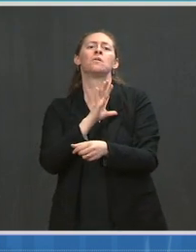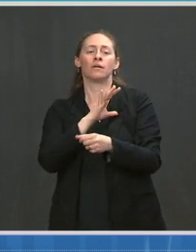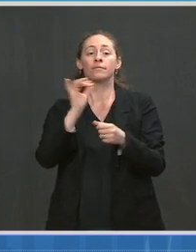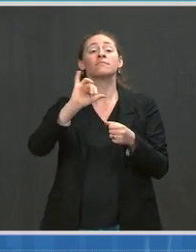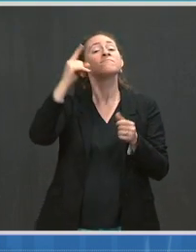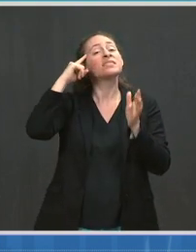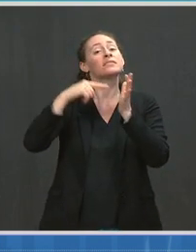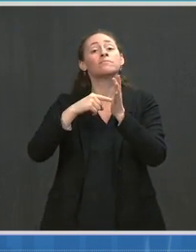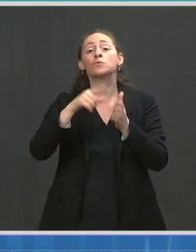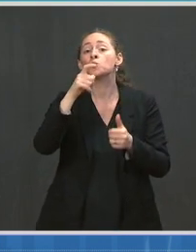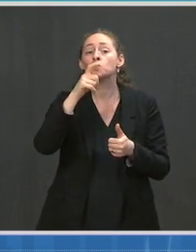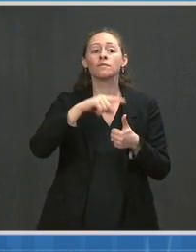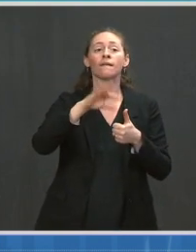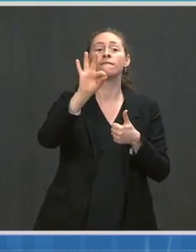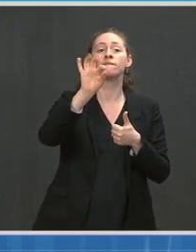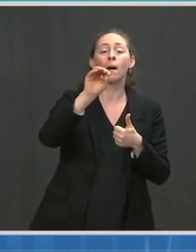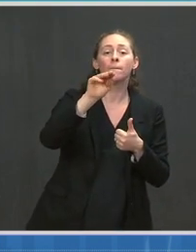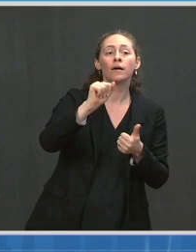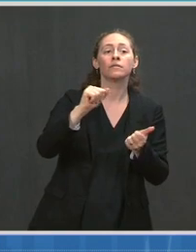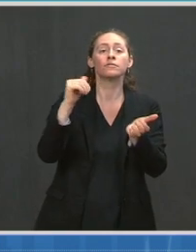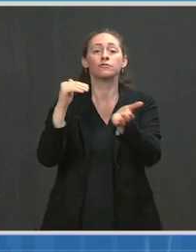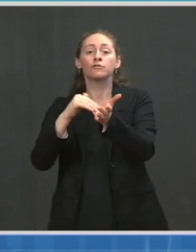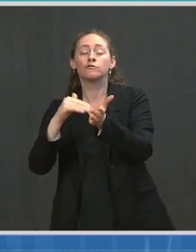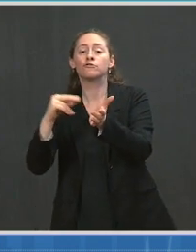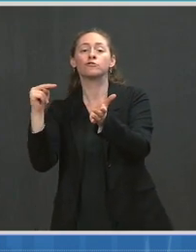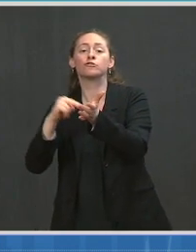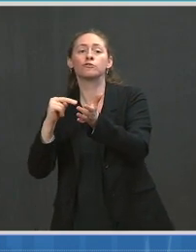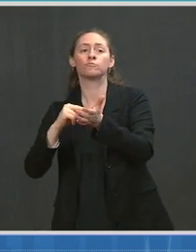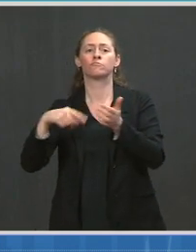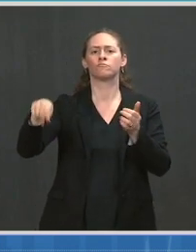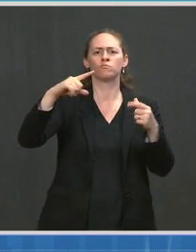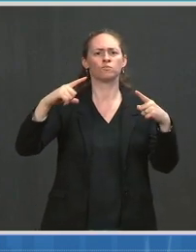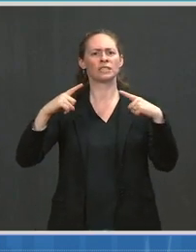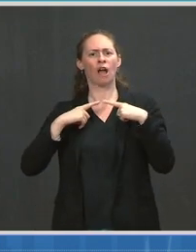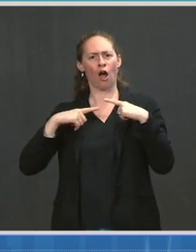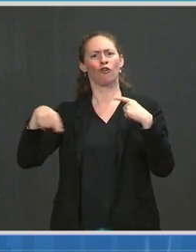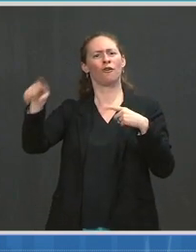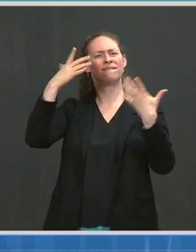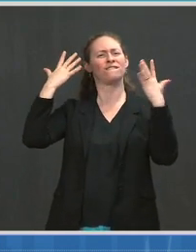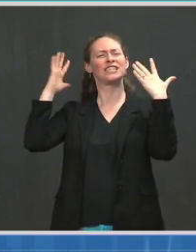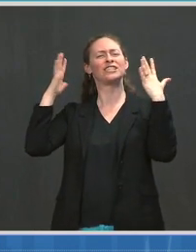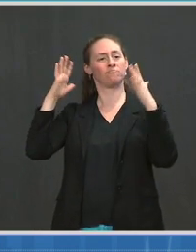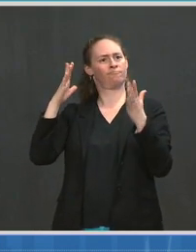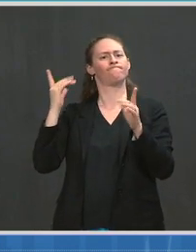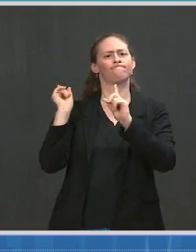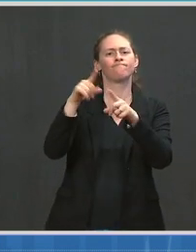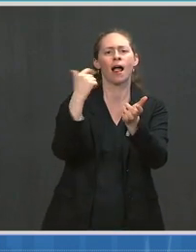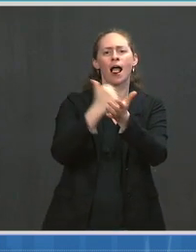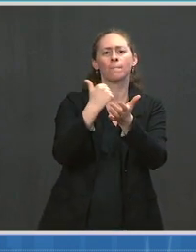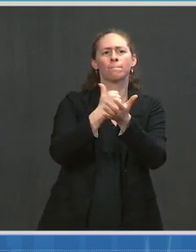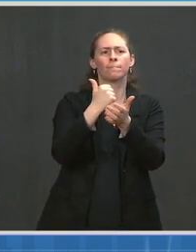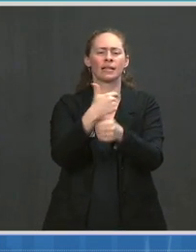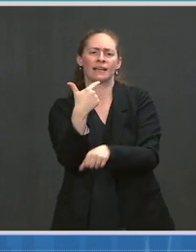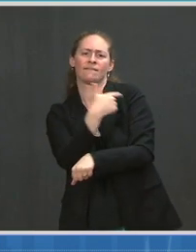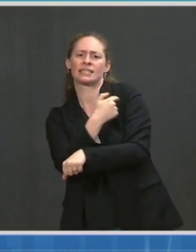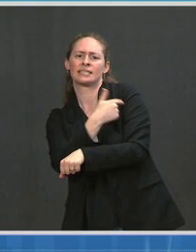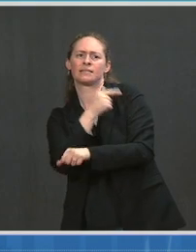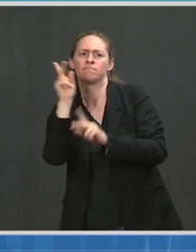and active-duty military to administer shots. And in the coming weeks, at the president's direction,